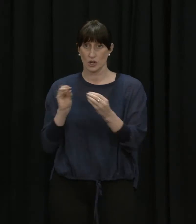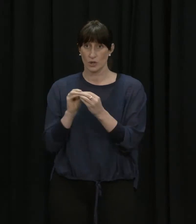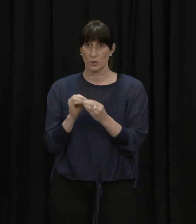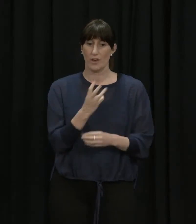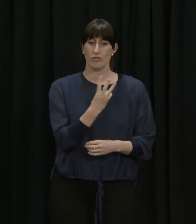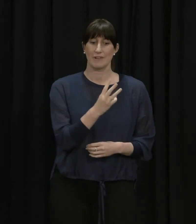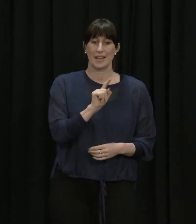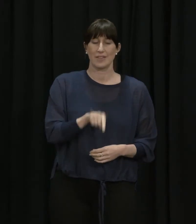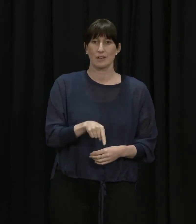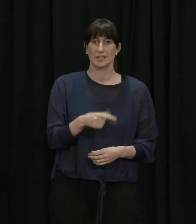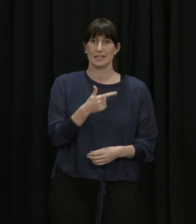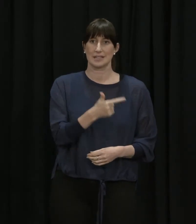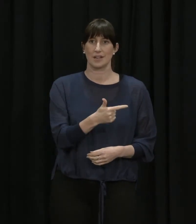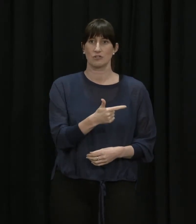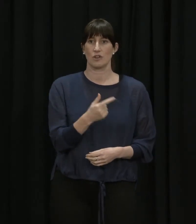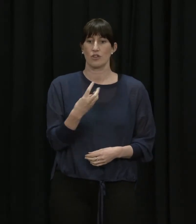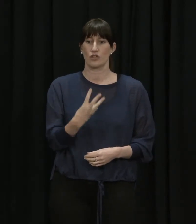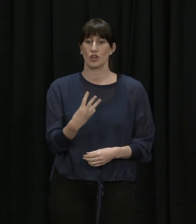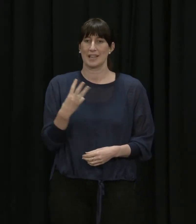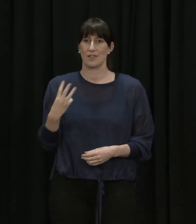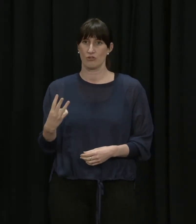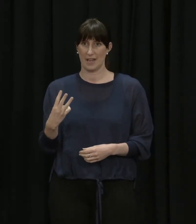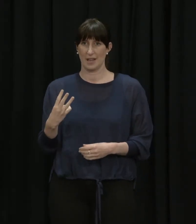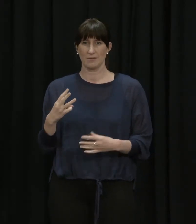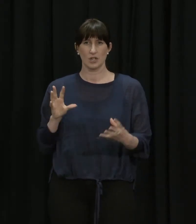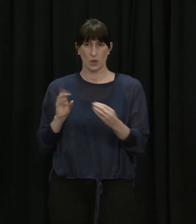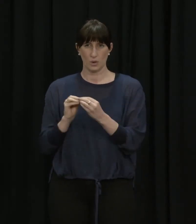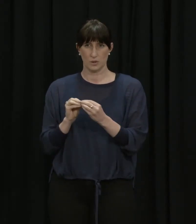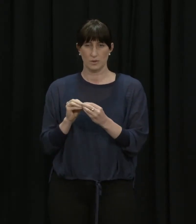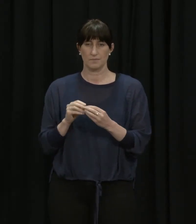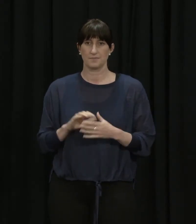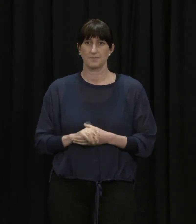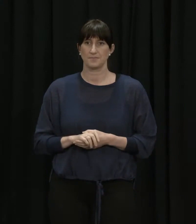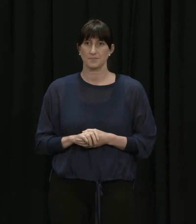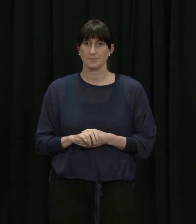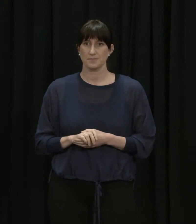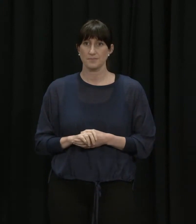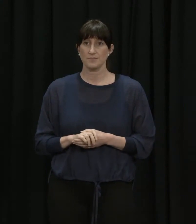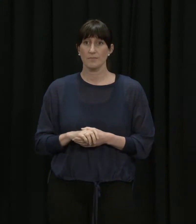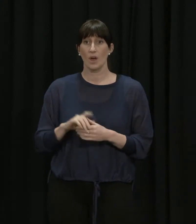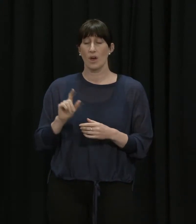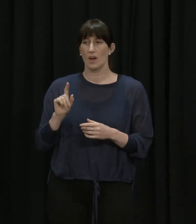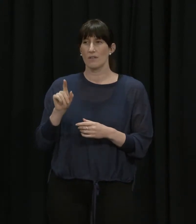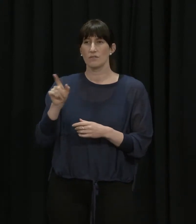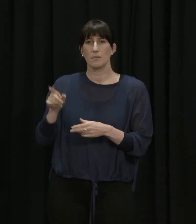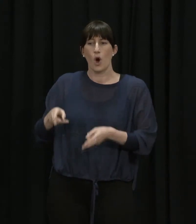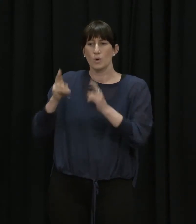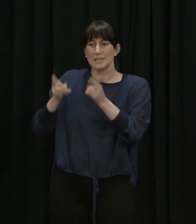97 are in Auckland and three are in Waikato.